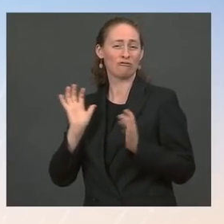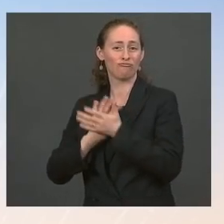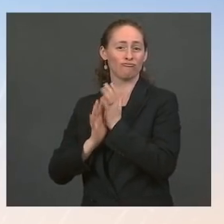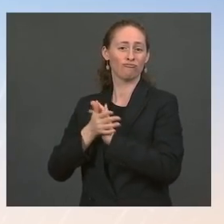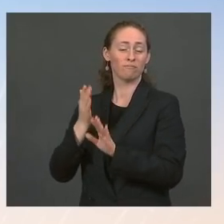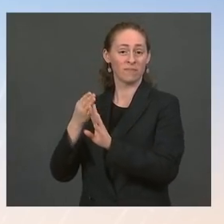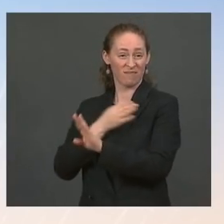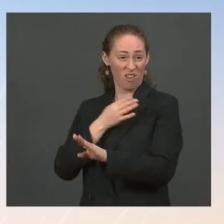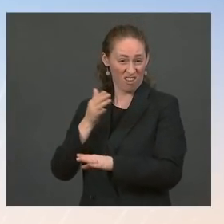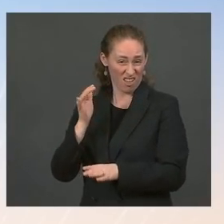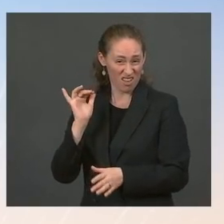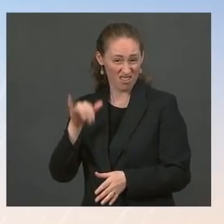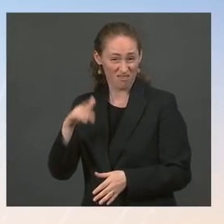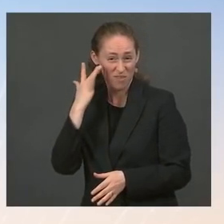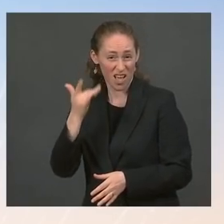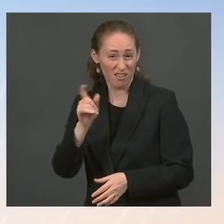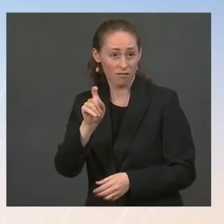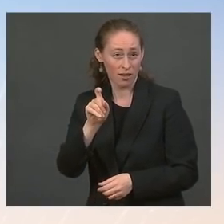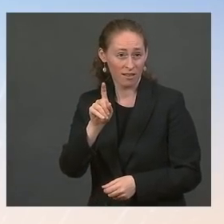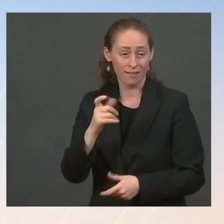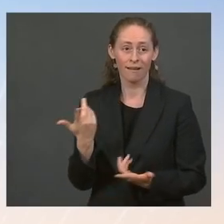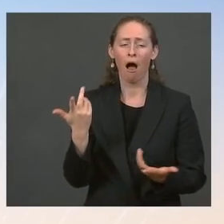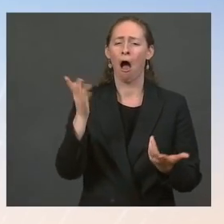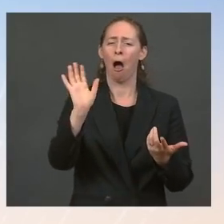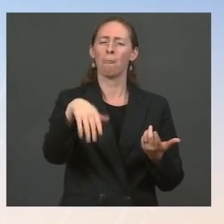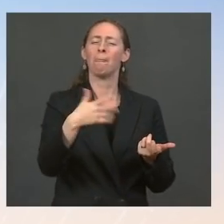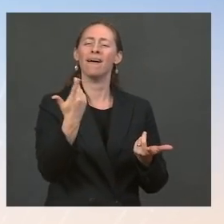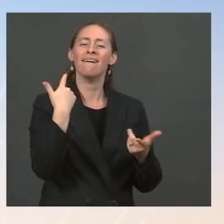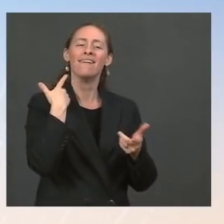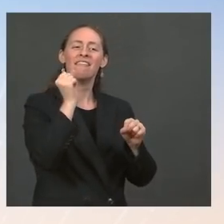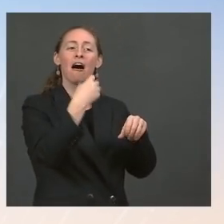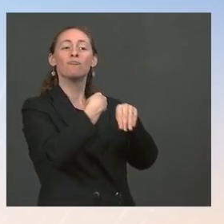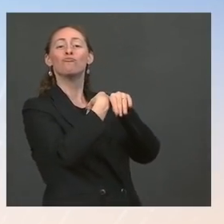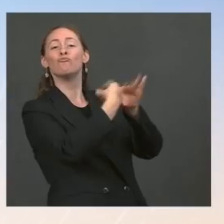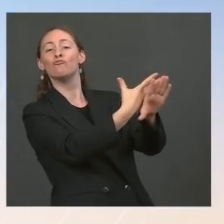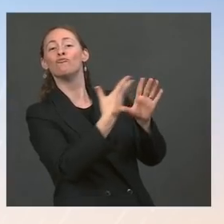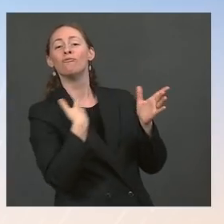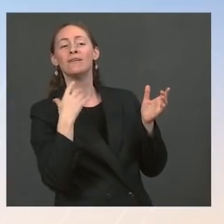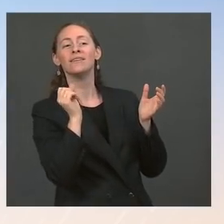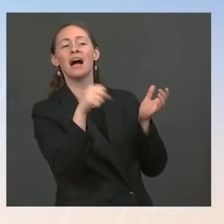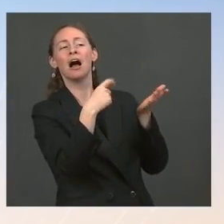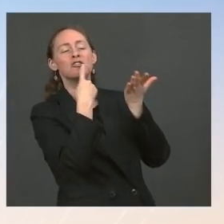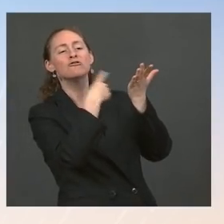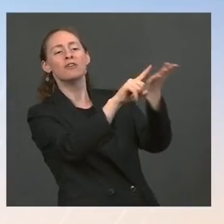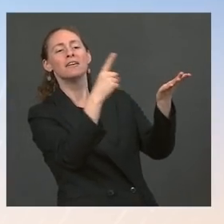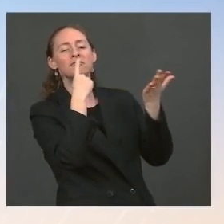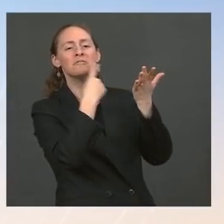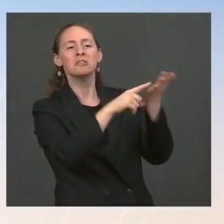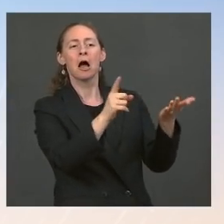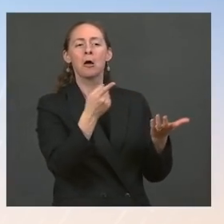and video conference capabilities overseas for every President and individuals, so I'm not here to set new deadlines or timelines.